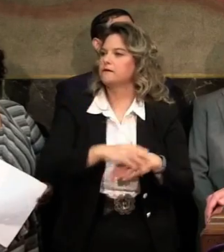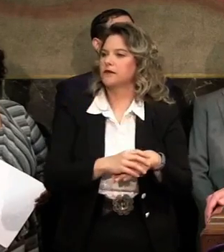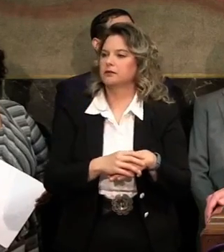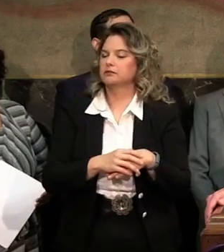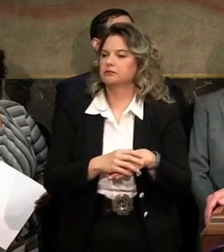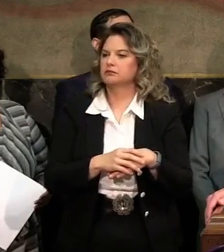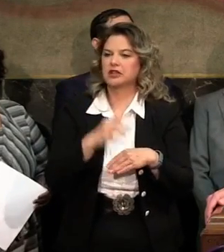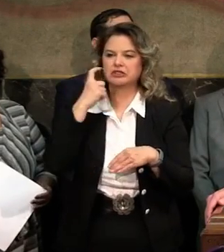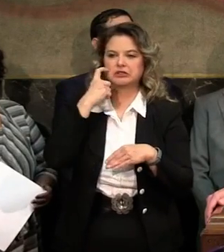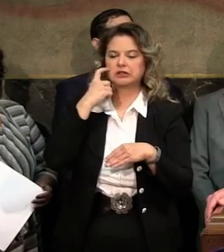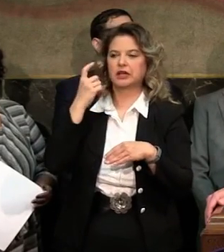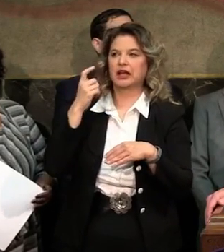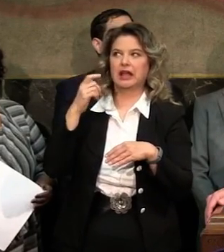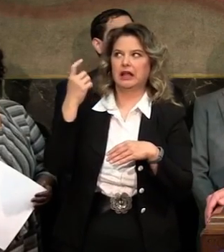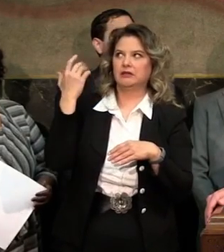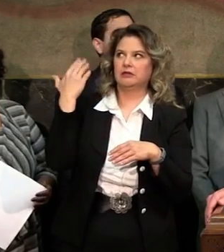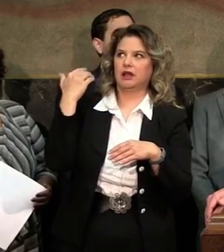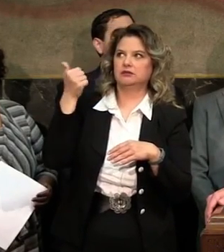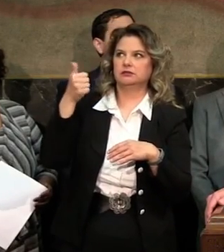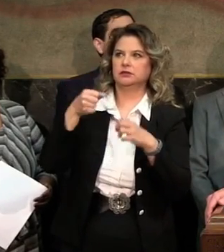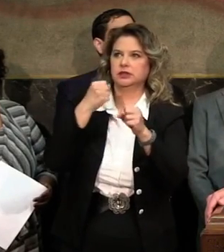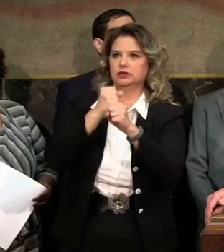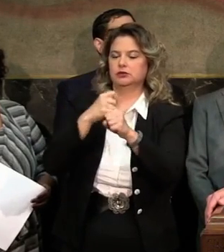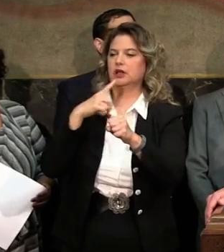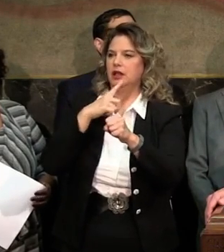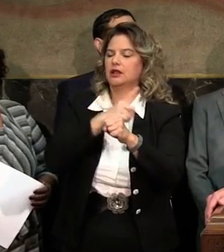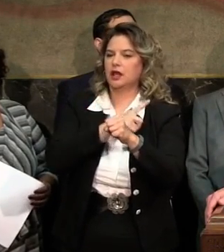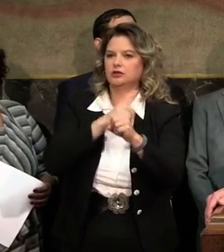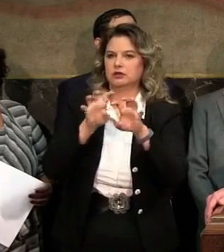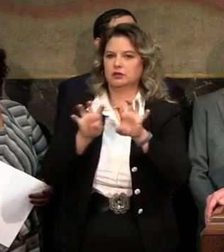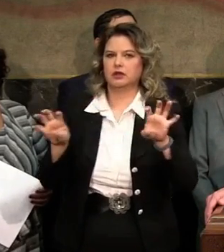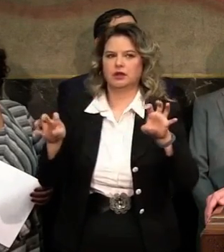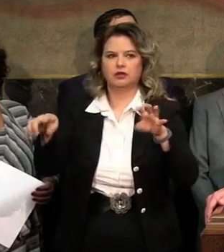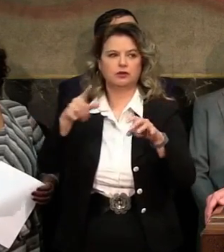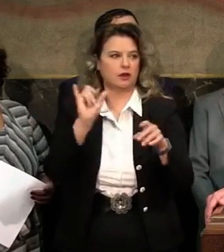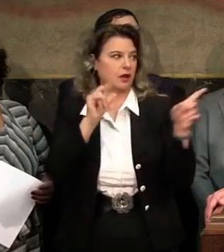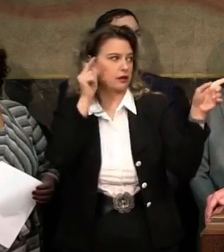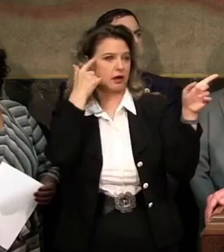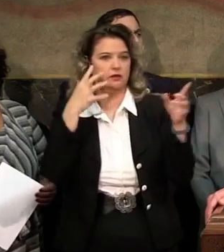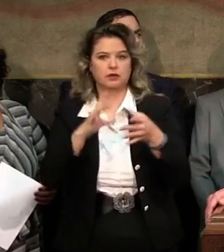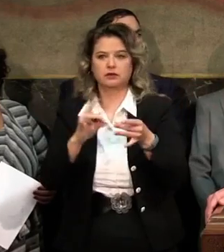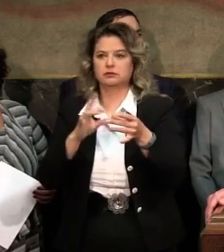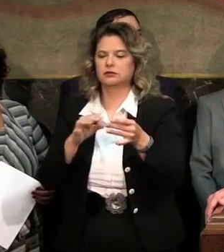years and just the last 10 years the legislature as you heard the governor say past 18 you restrict